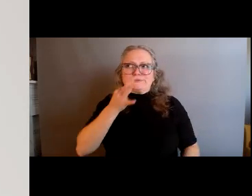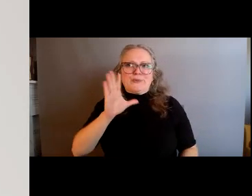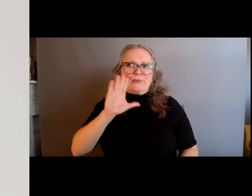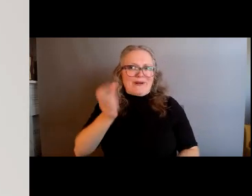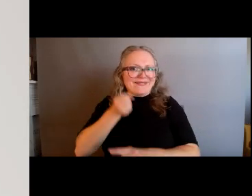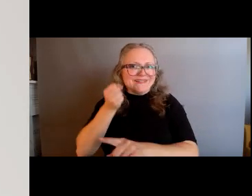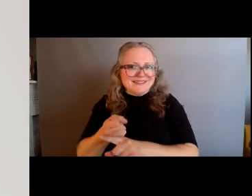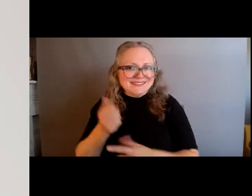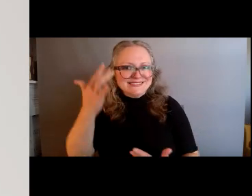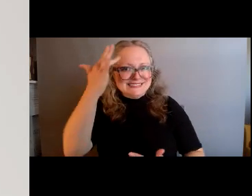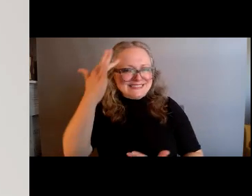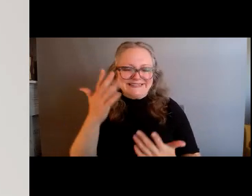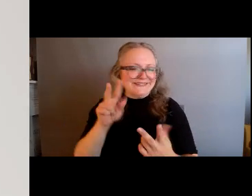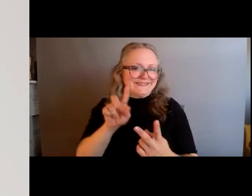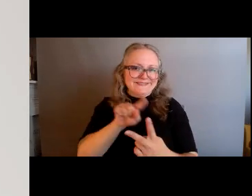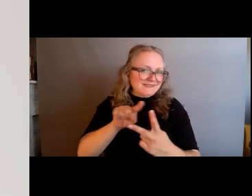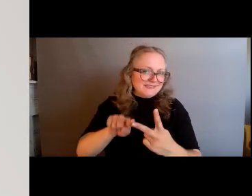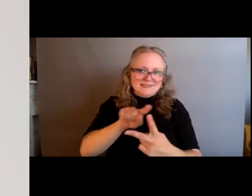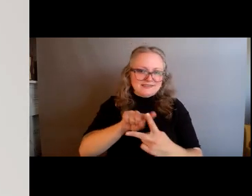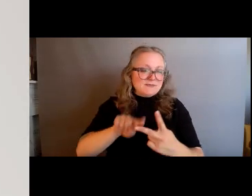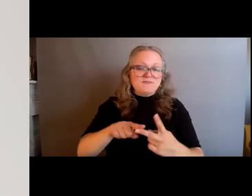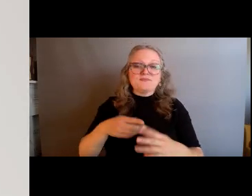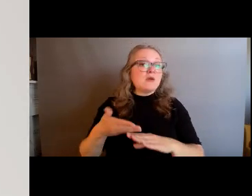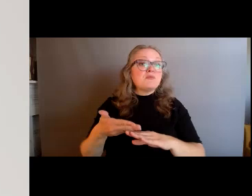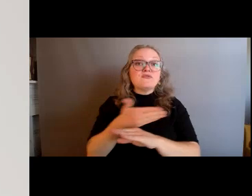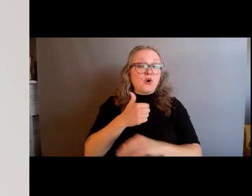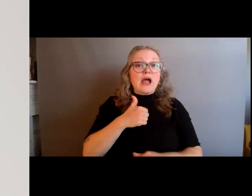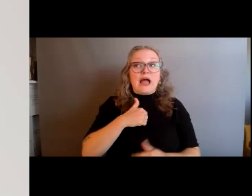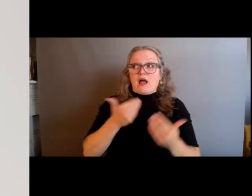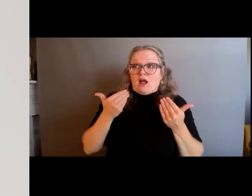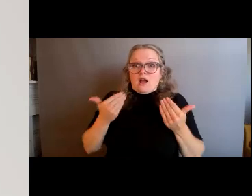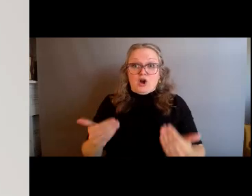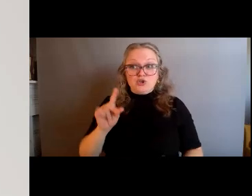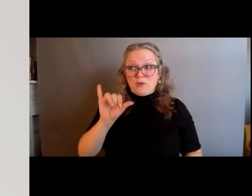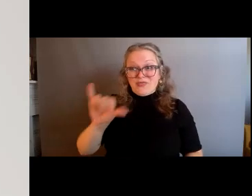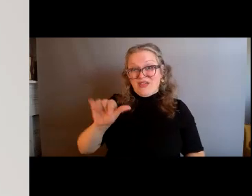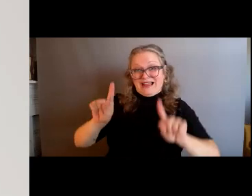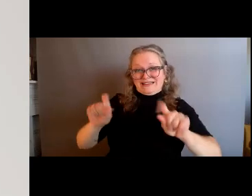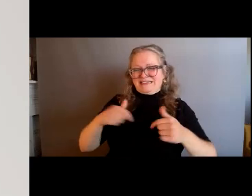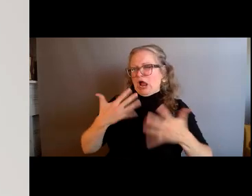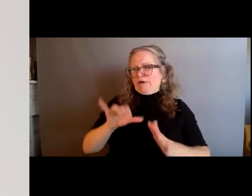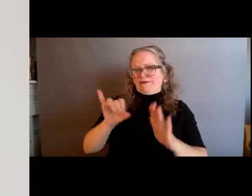So that's what, even before I knew do this test, I'm already can tell whether I'm looking at maybe